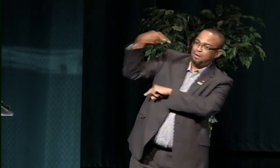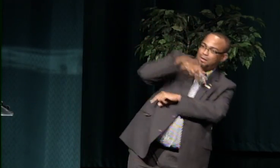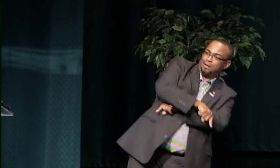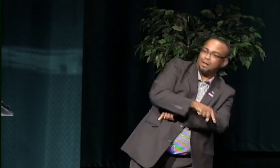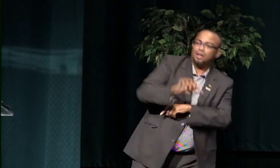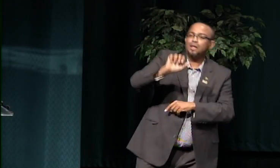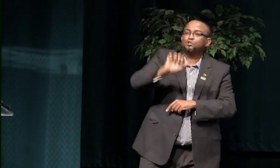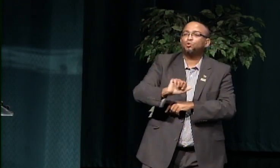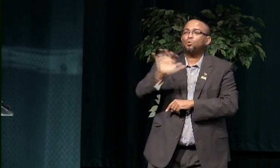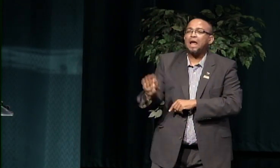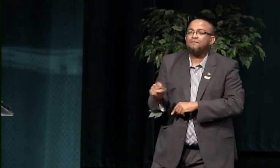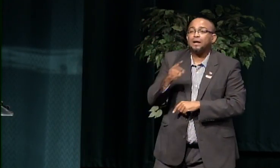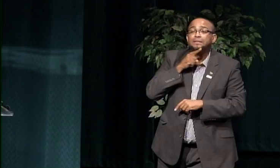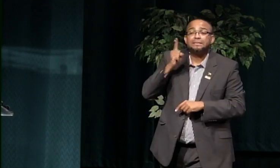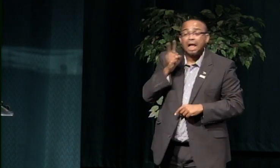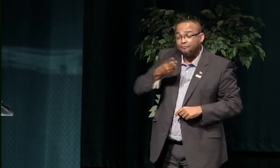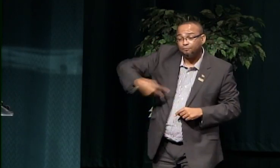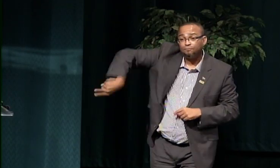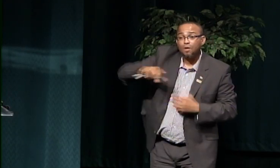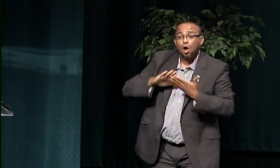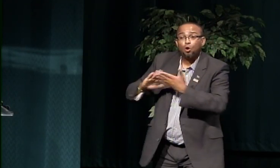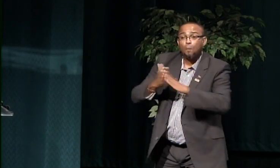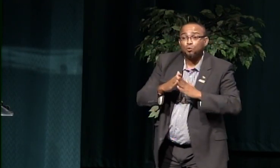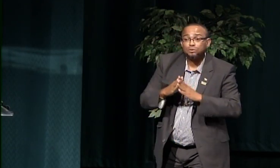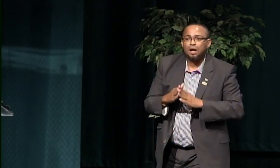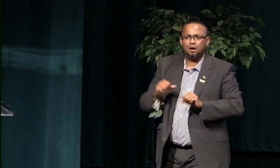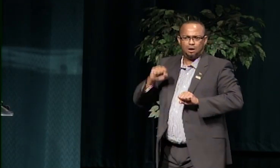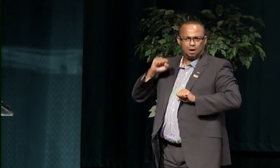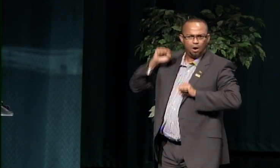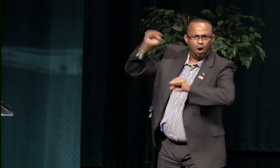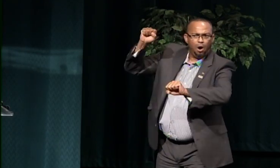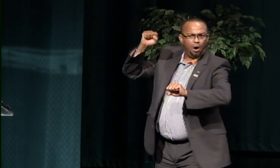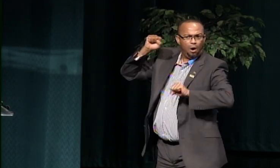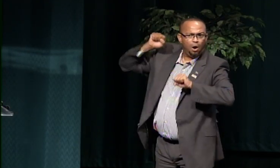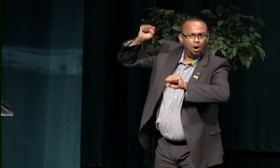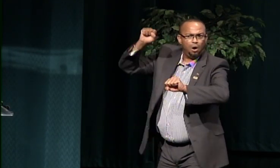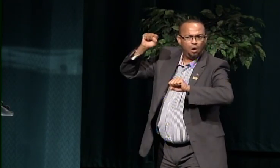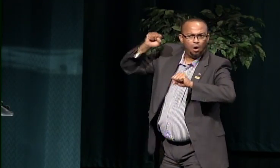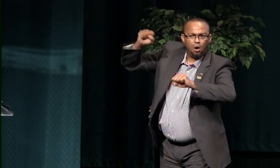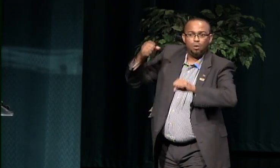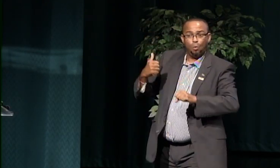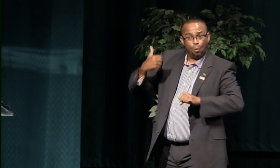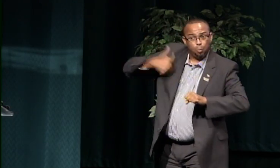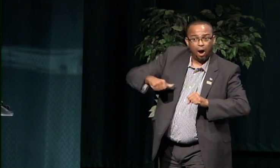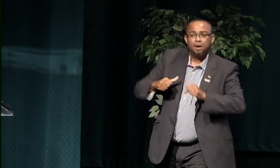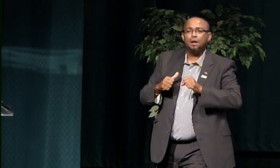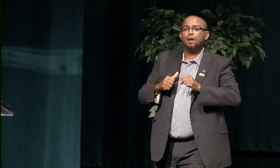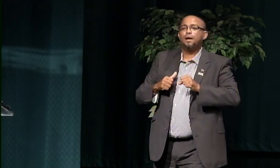in our own deaf community fought for the right